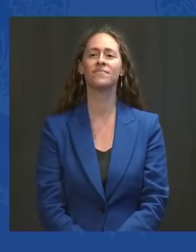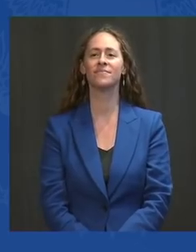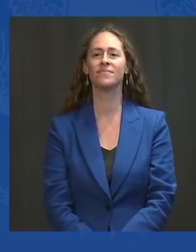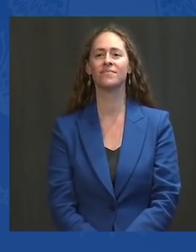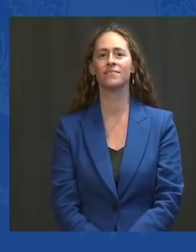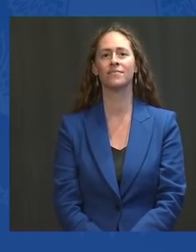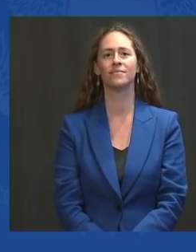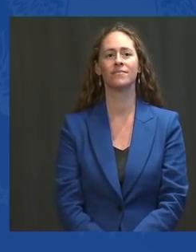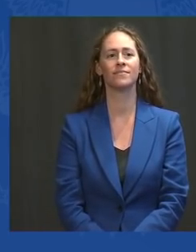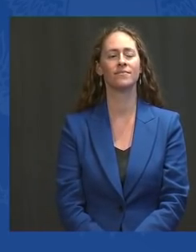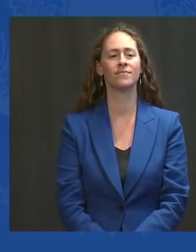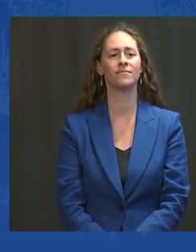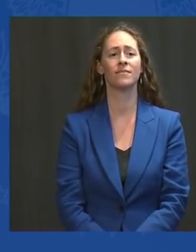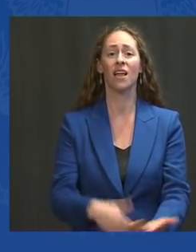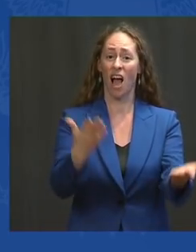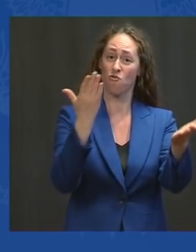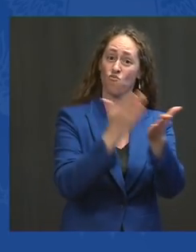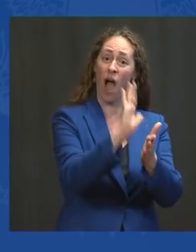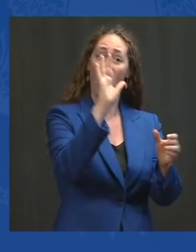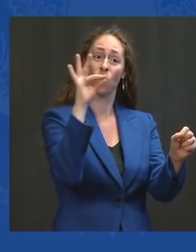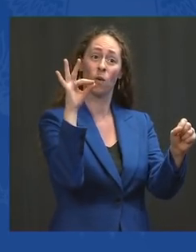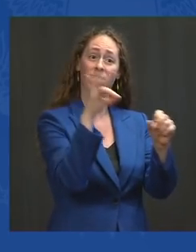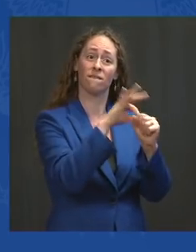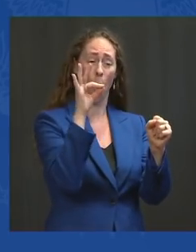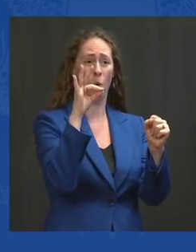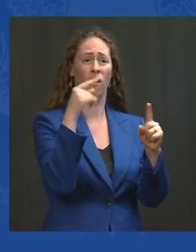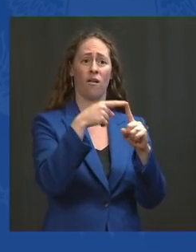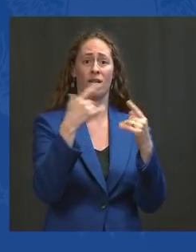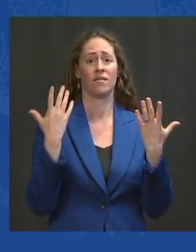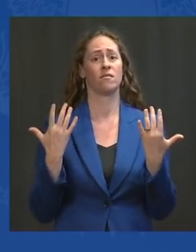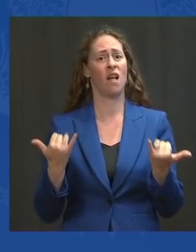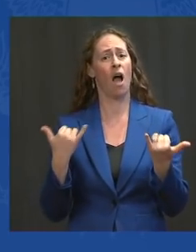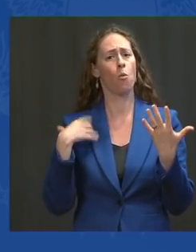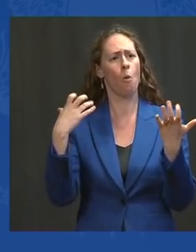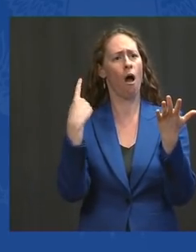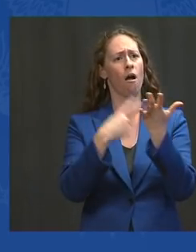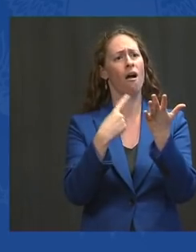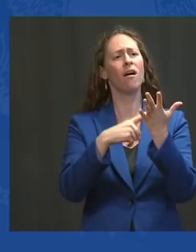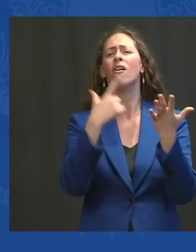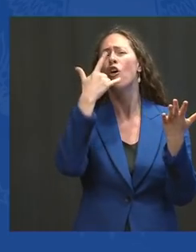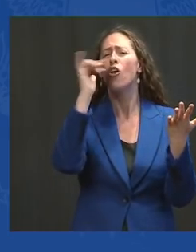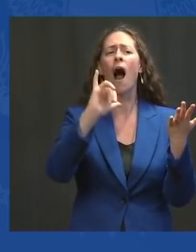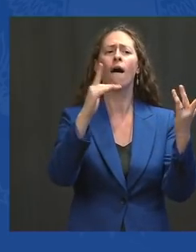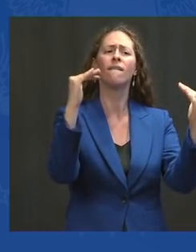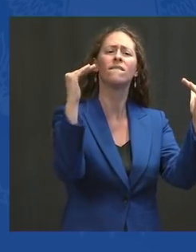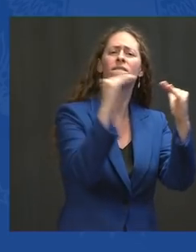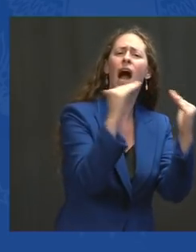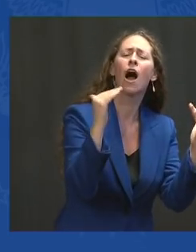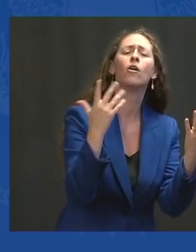The right to vote freely, the right -- the right to vote fairly, the right to have your vote counted.